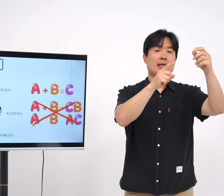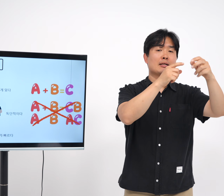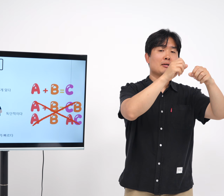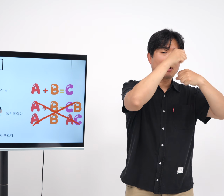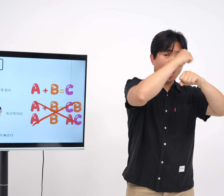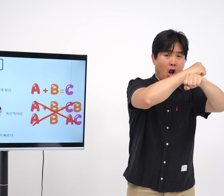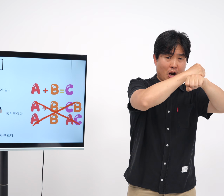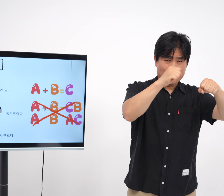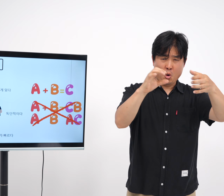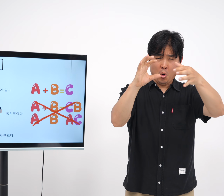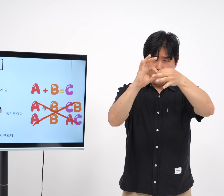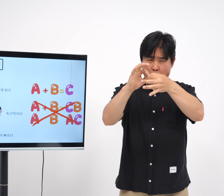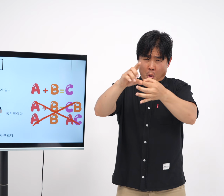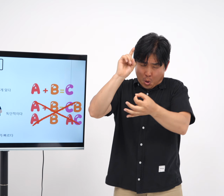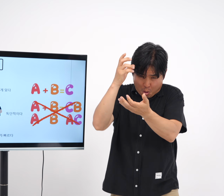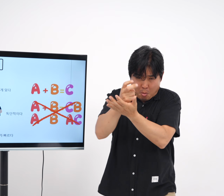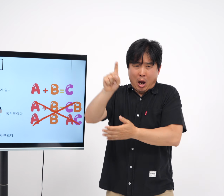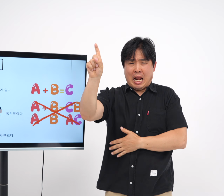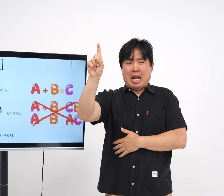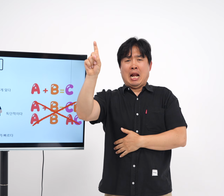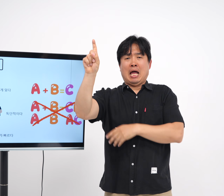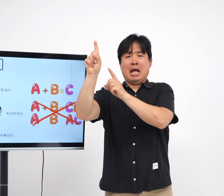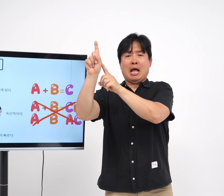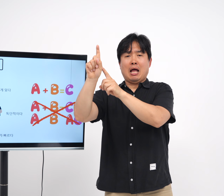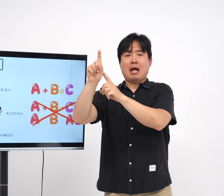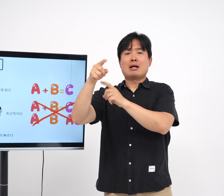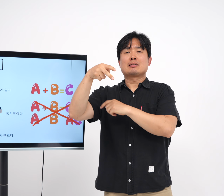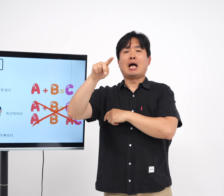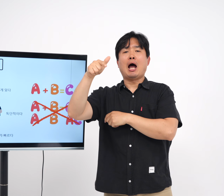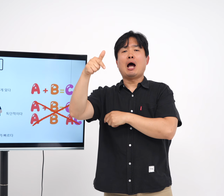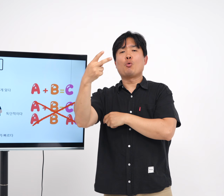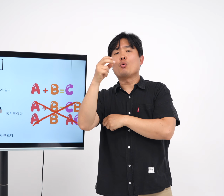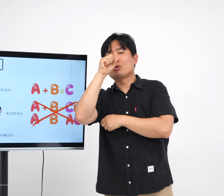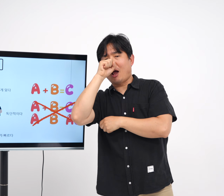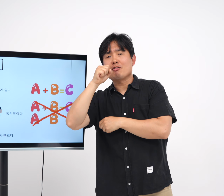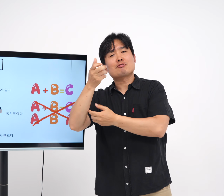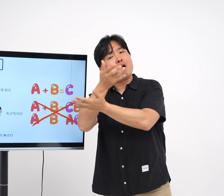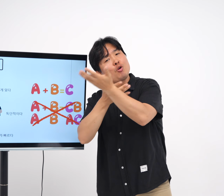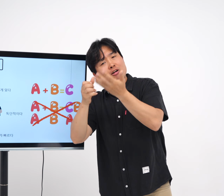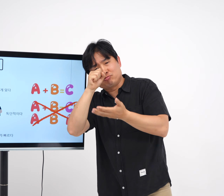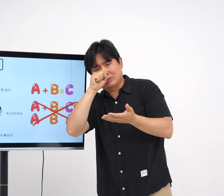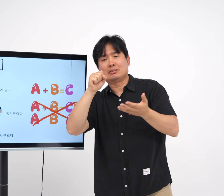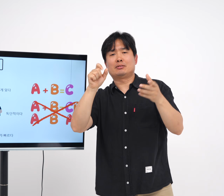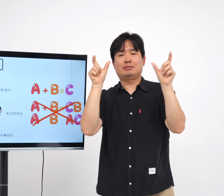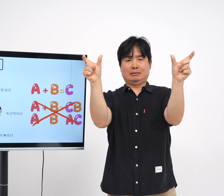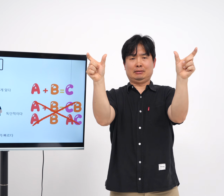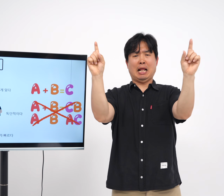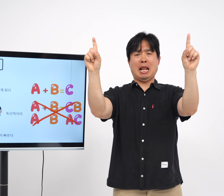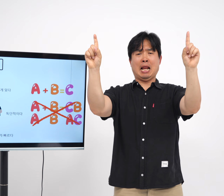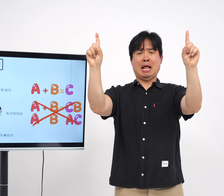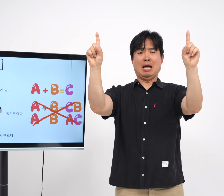There is only one meaning associated with "wide feet".